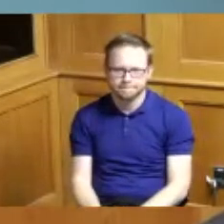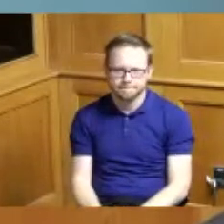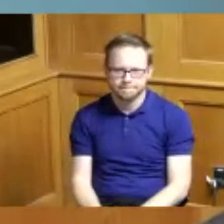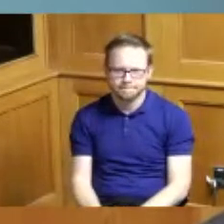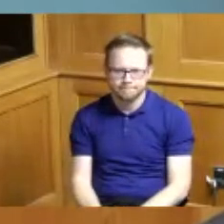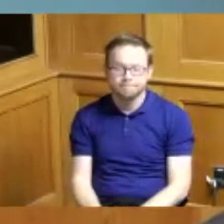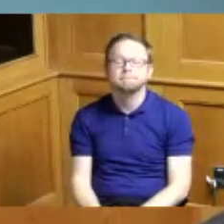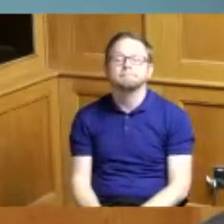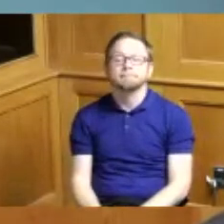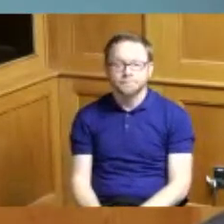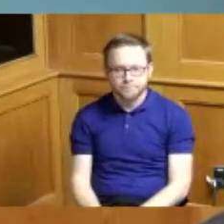so I asked myself